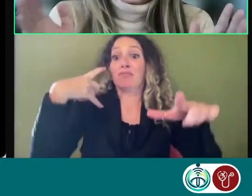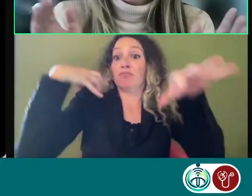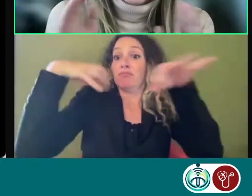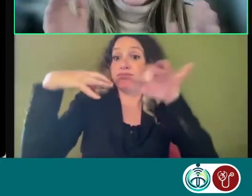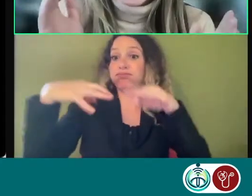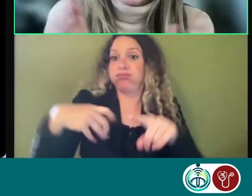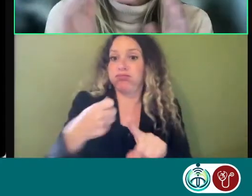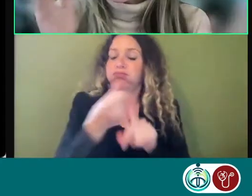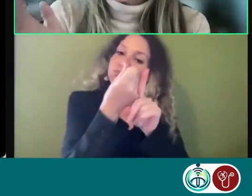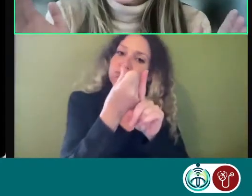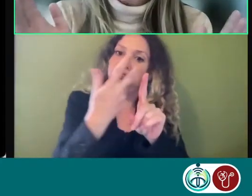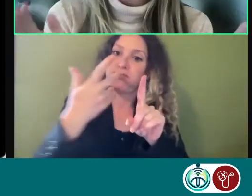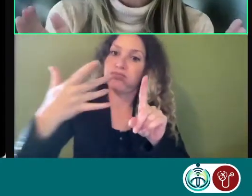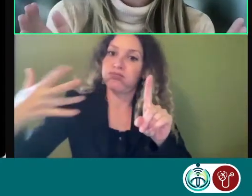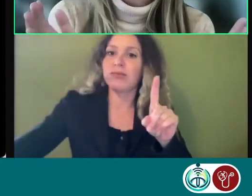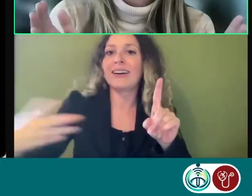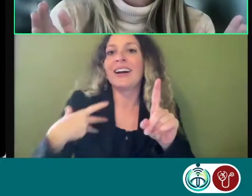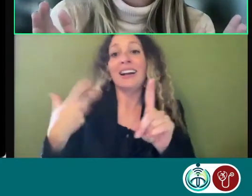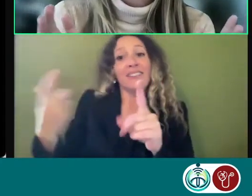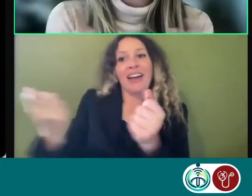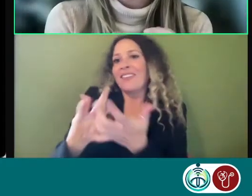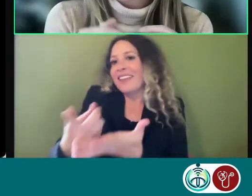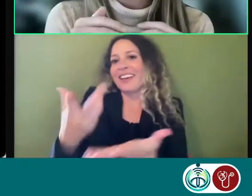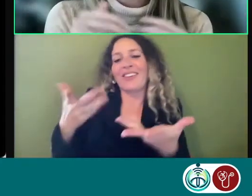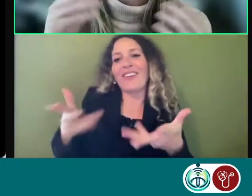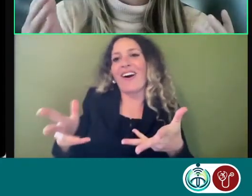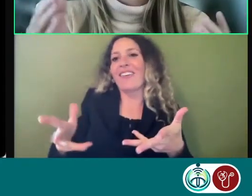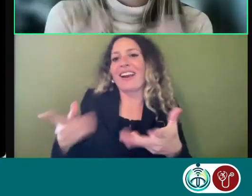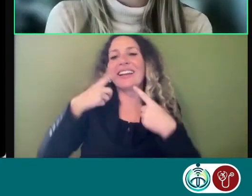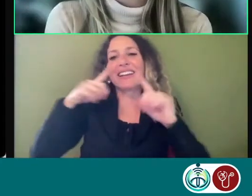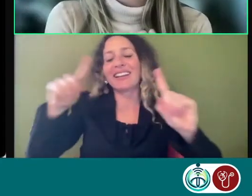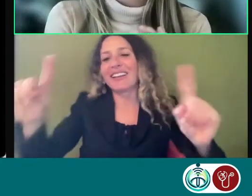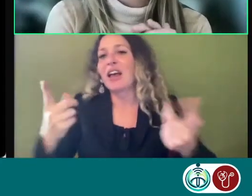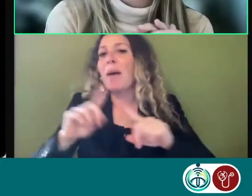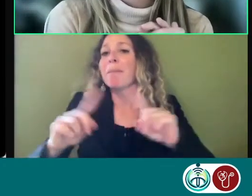that Dr. Tabor is and has accomplished, there is something so much more that's wonderful about her.